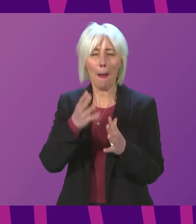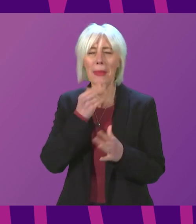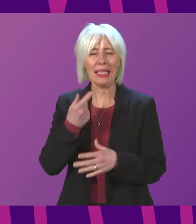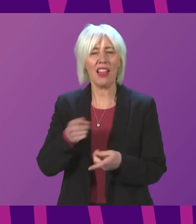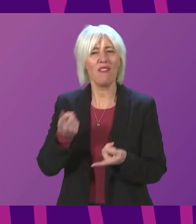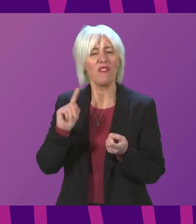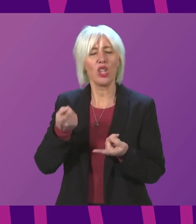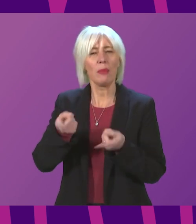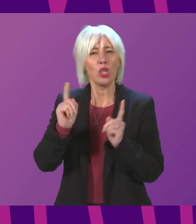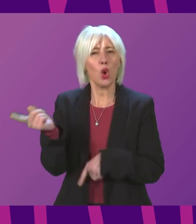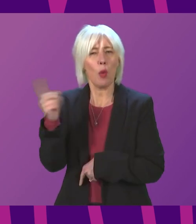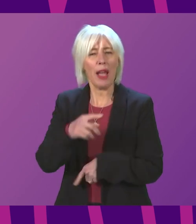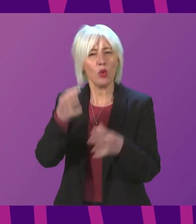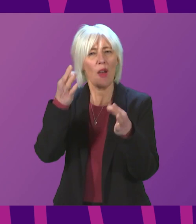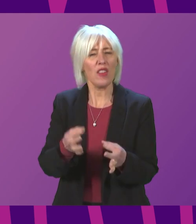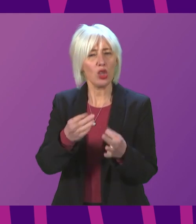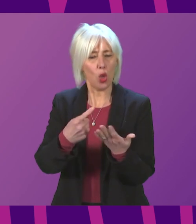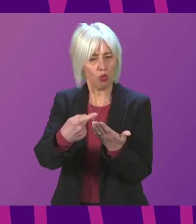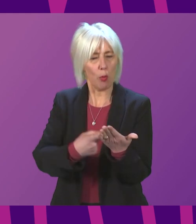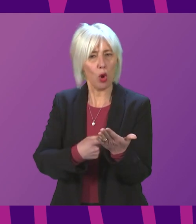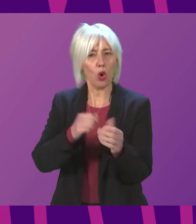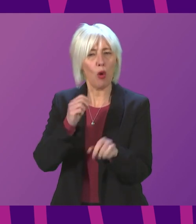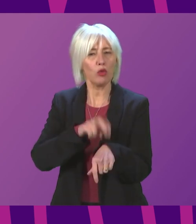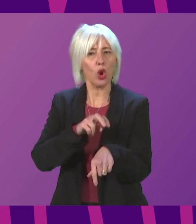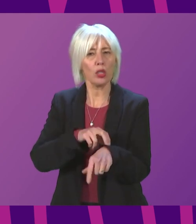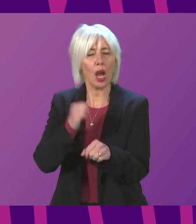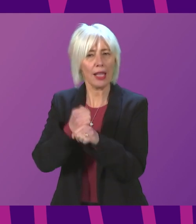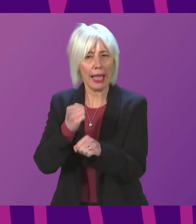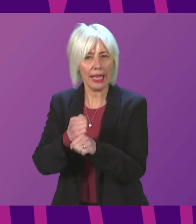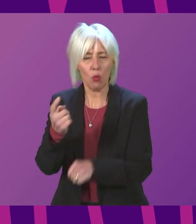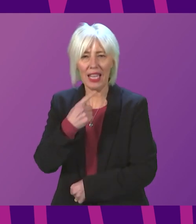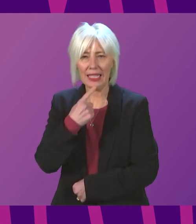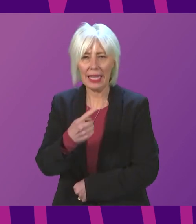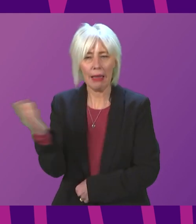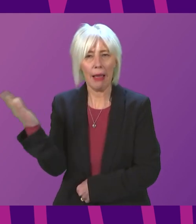Official Report of what Dr Gulhane said and come back to apologise to Parliament next week?